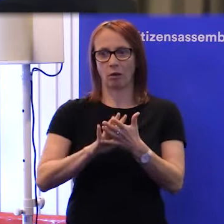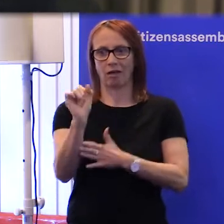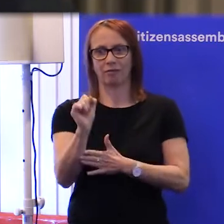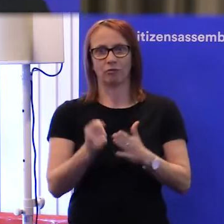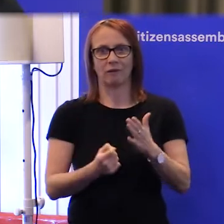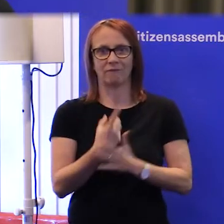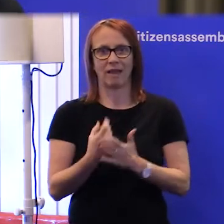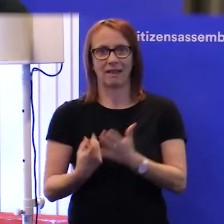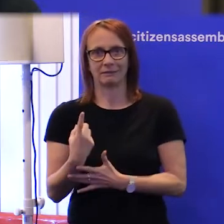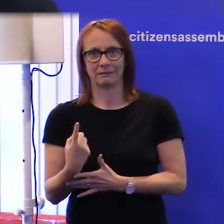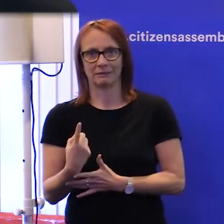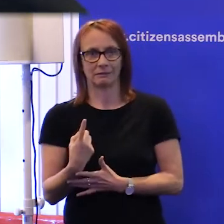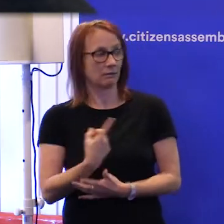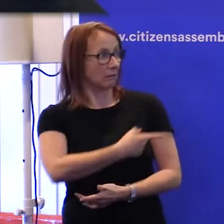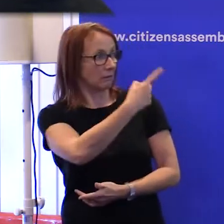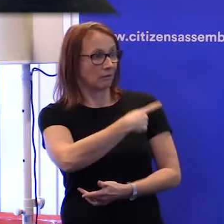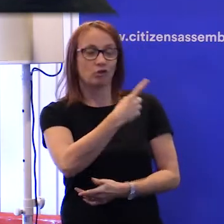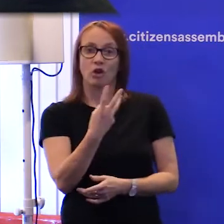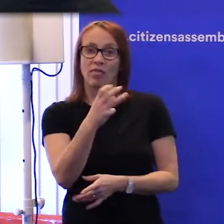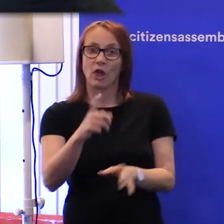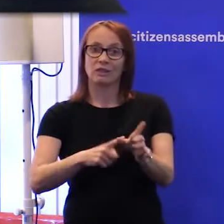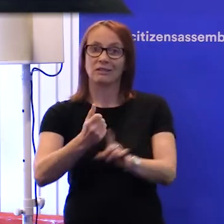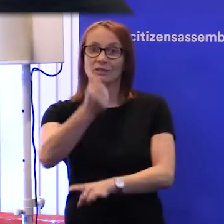well those thirty years ago for the Sun gotcha